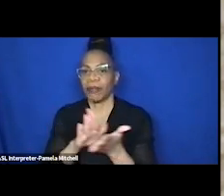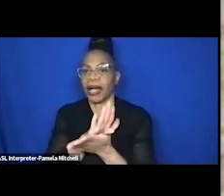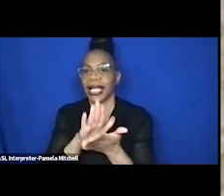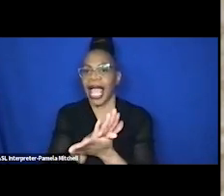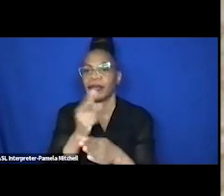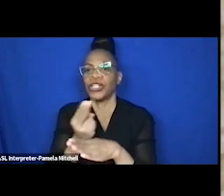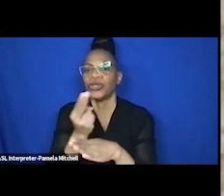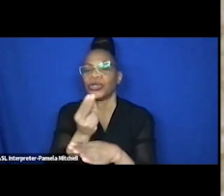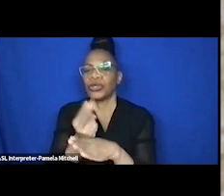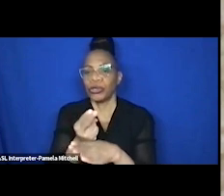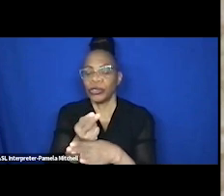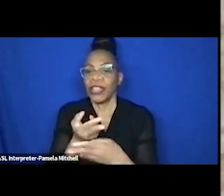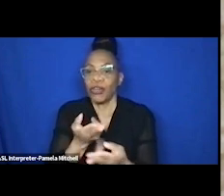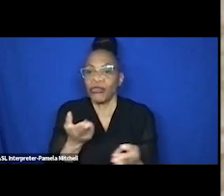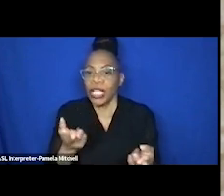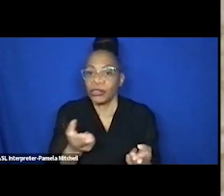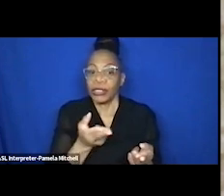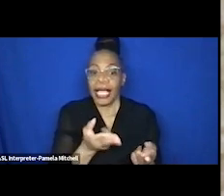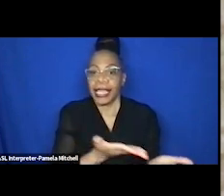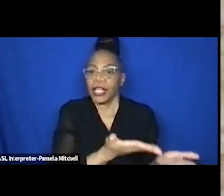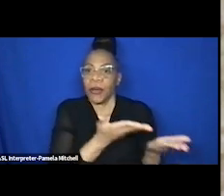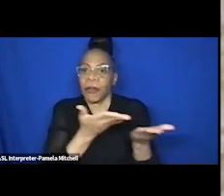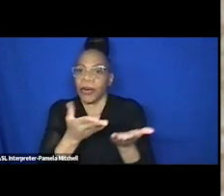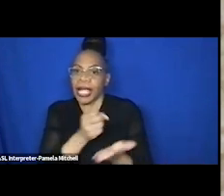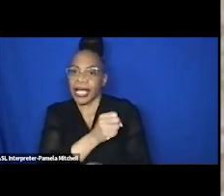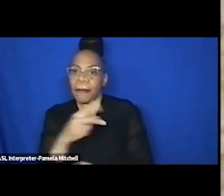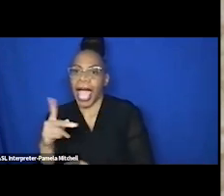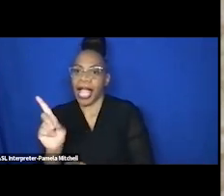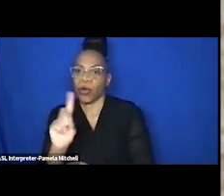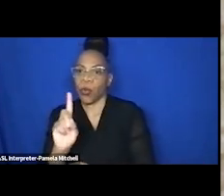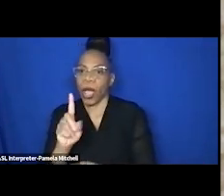and then bringing them back to the local community. And then, really,